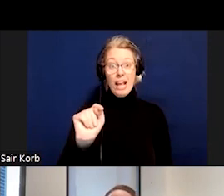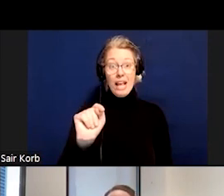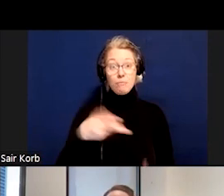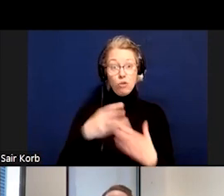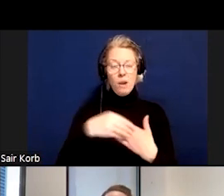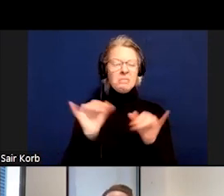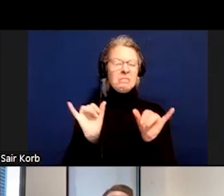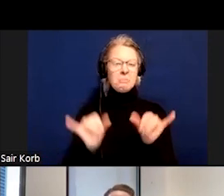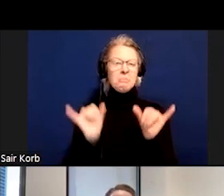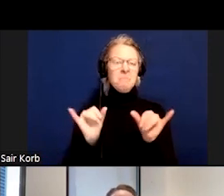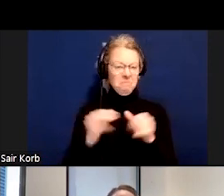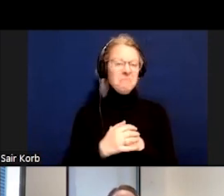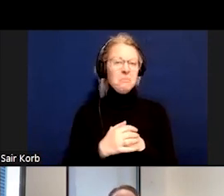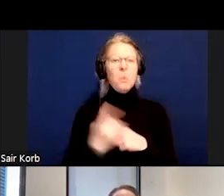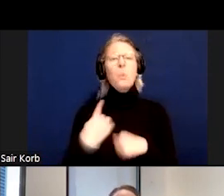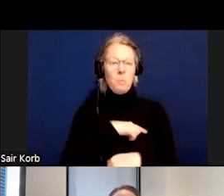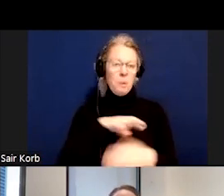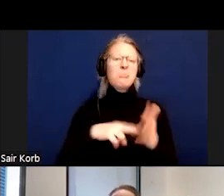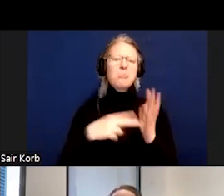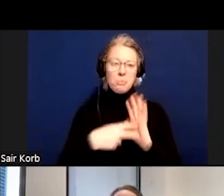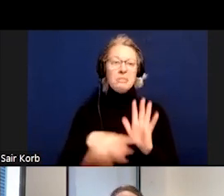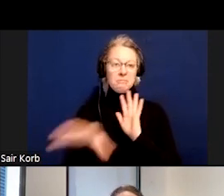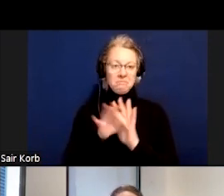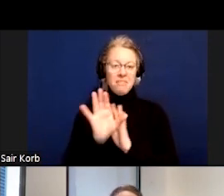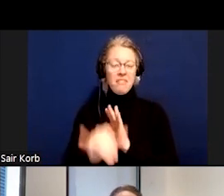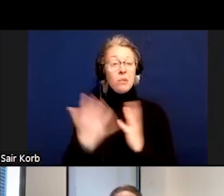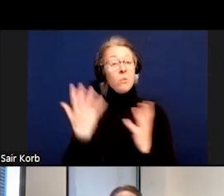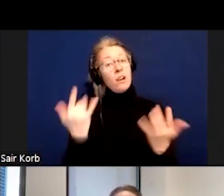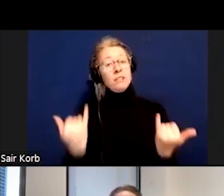This year as we focus our efforts on discovering what the new definitions of sustainability